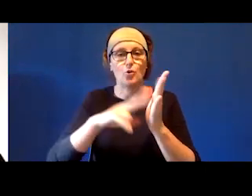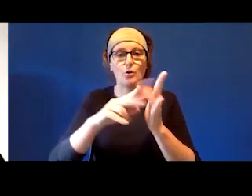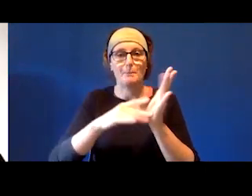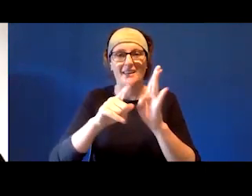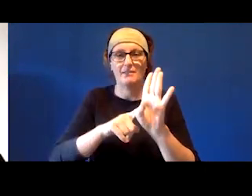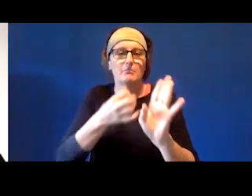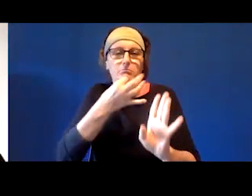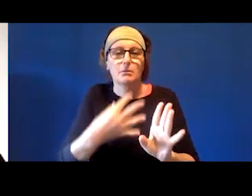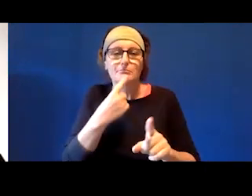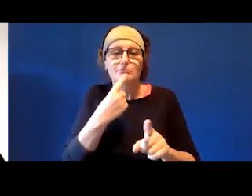Obviously, you know,